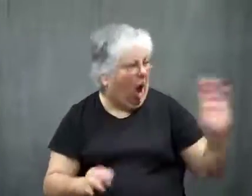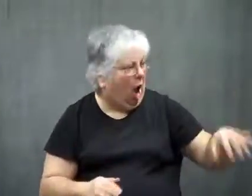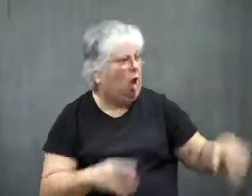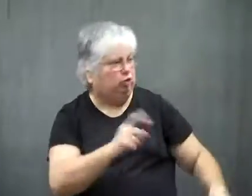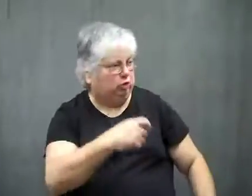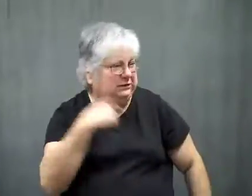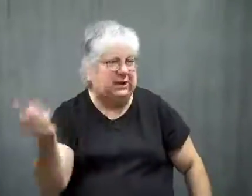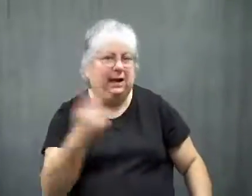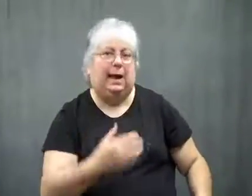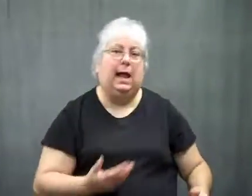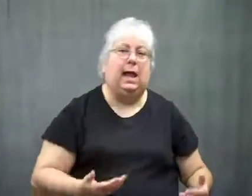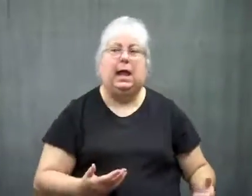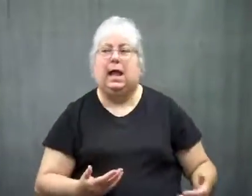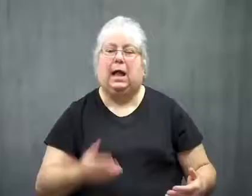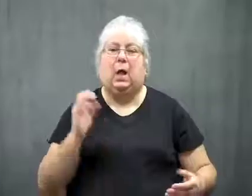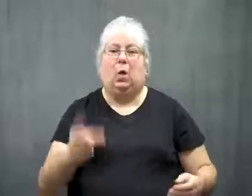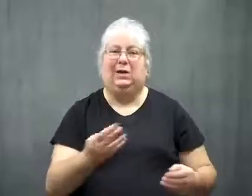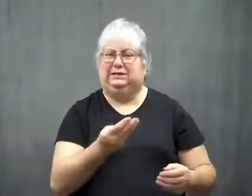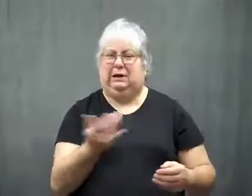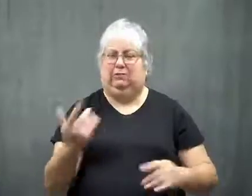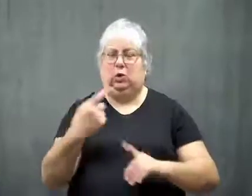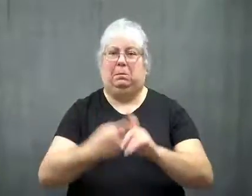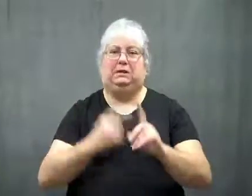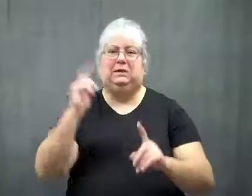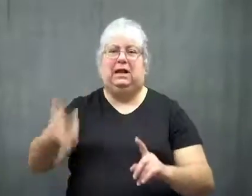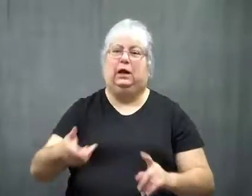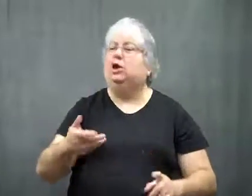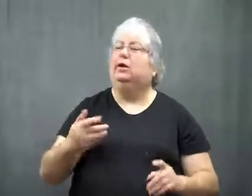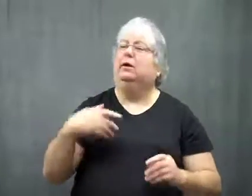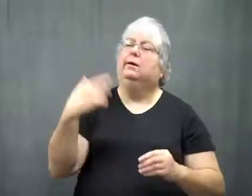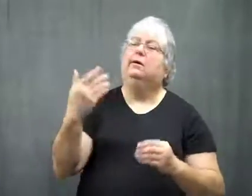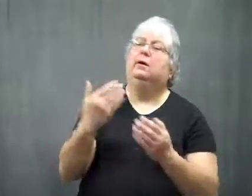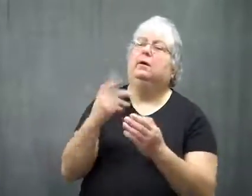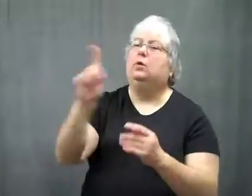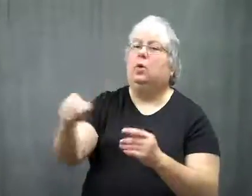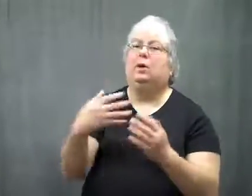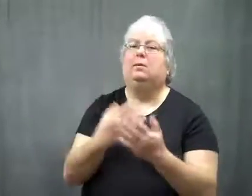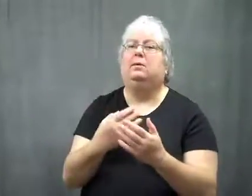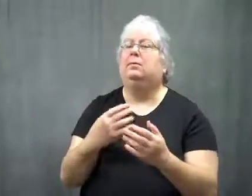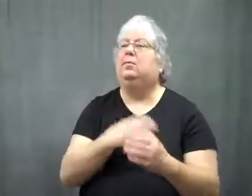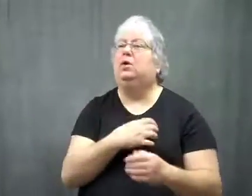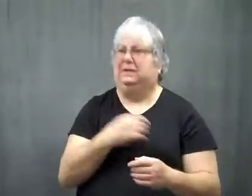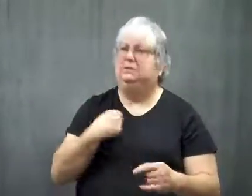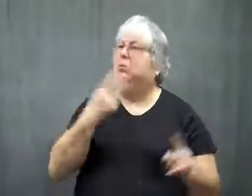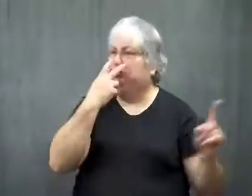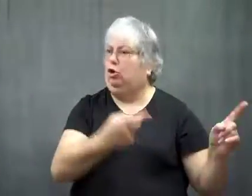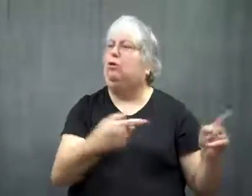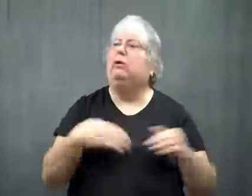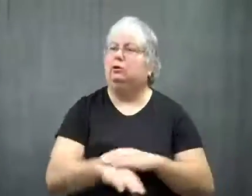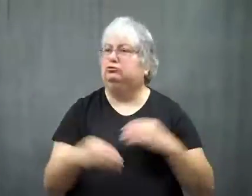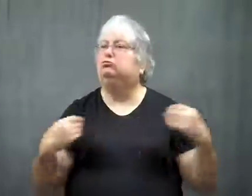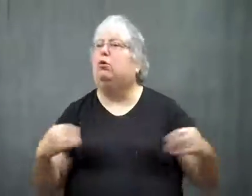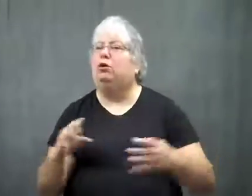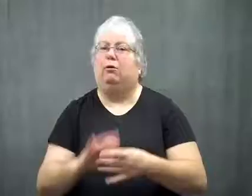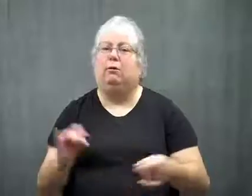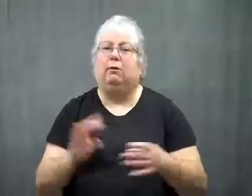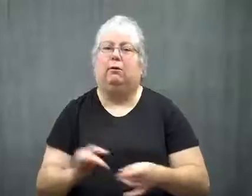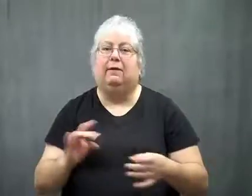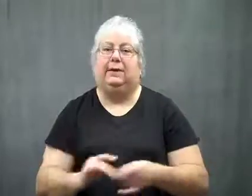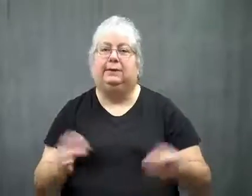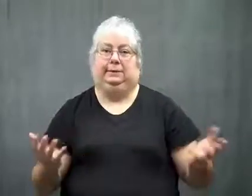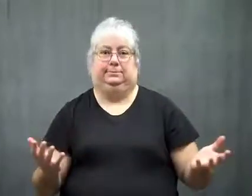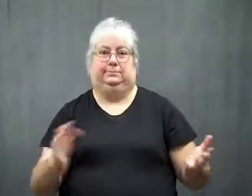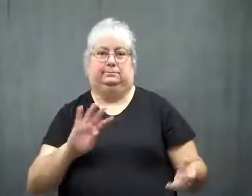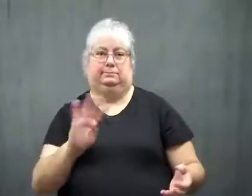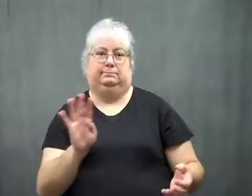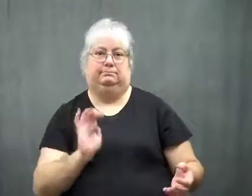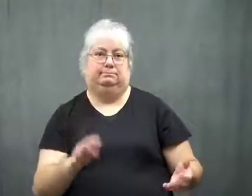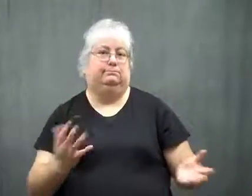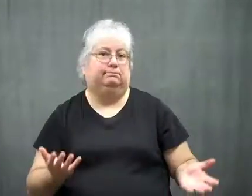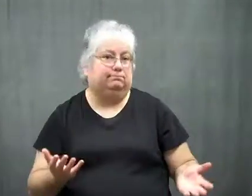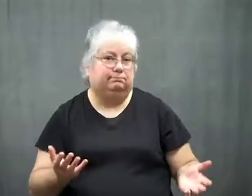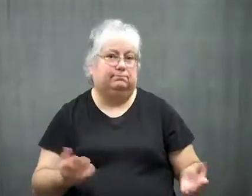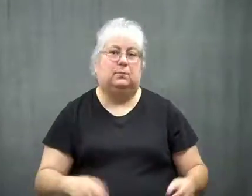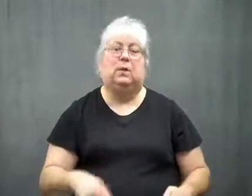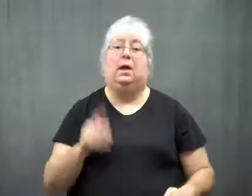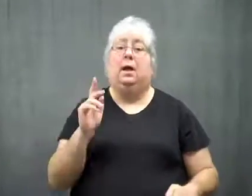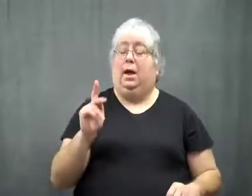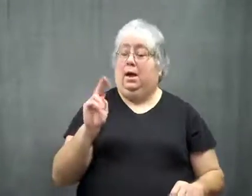Upon the reporter's urging, he said months later he had seen her in the store. Was that true?